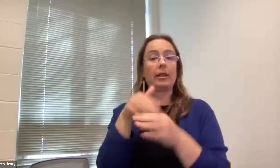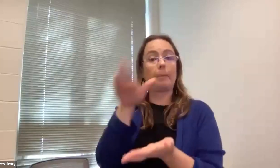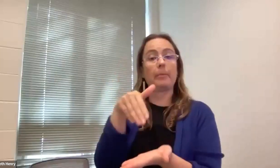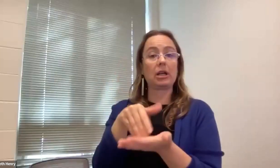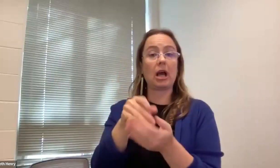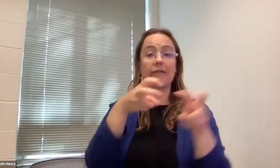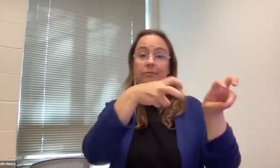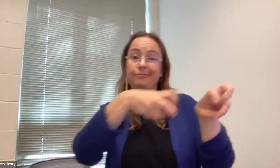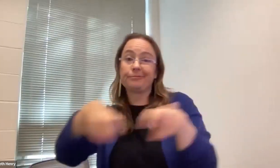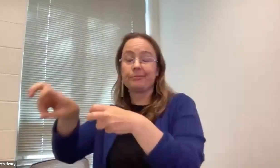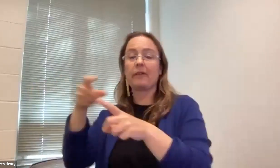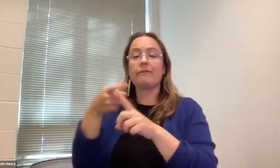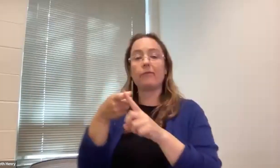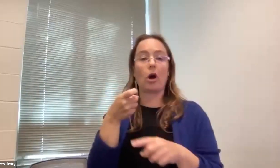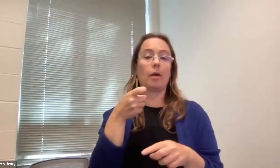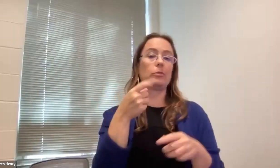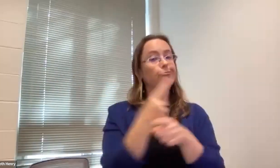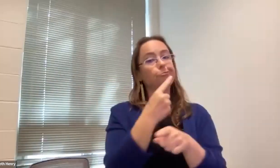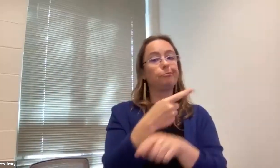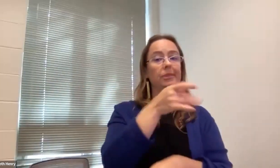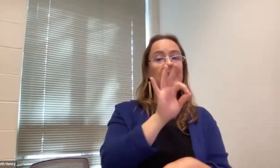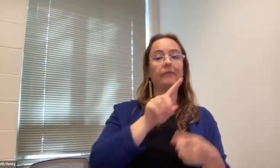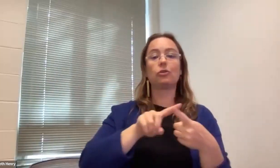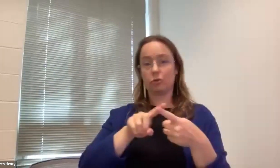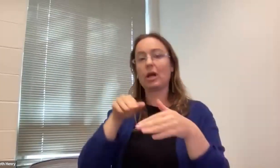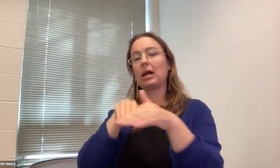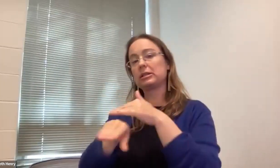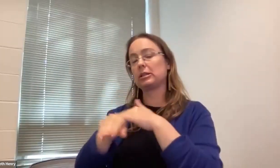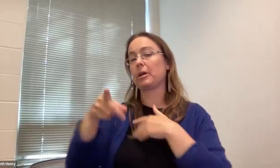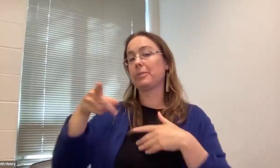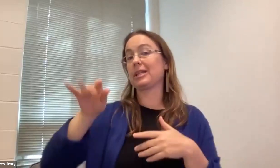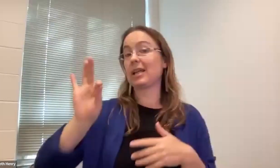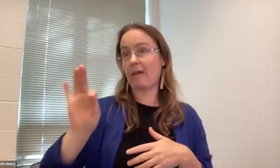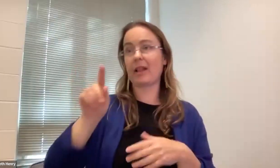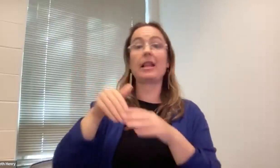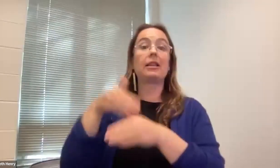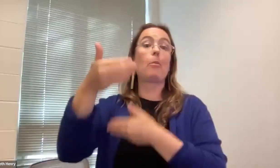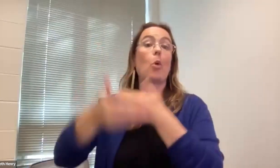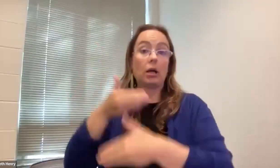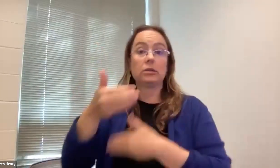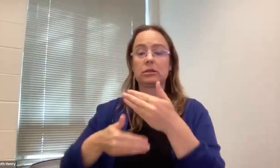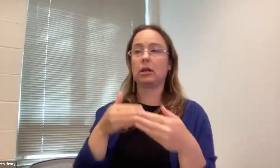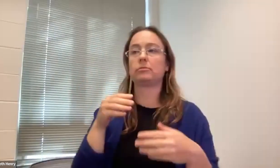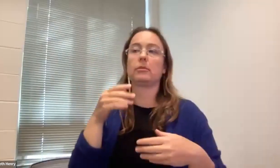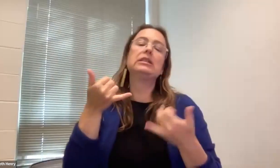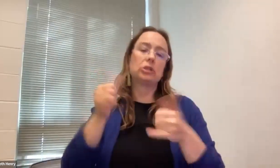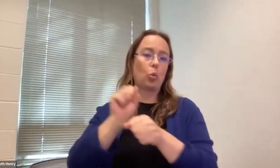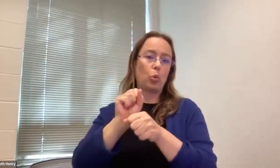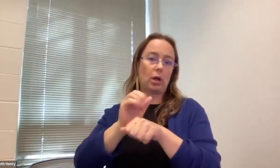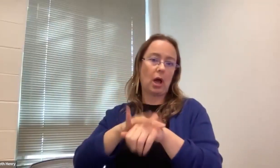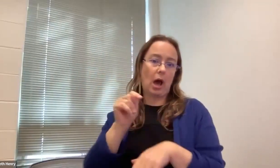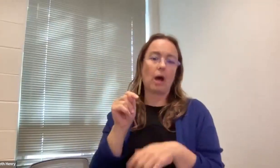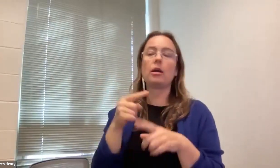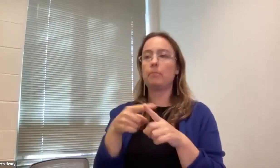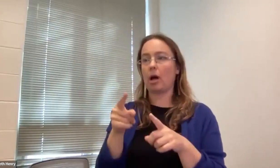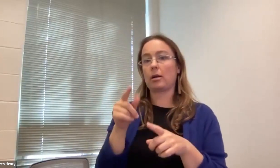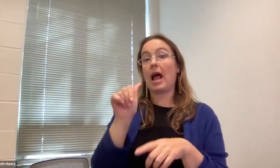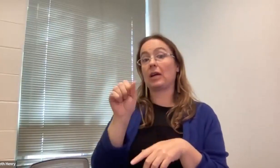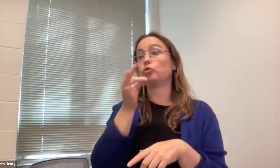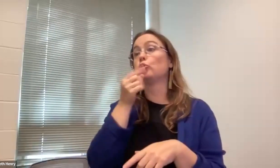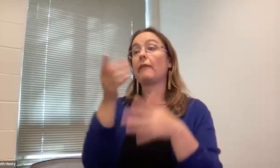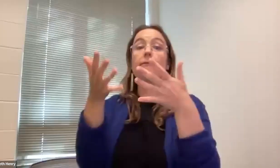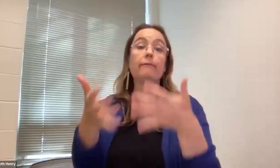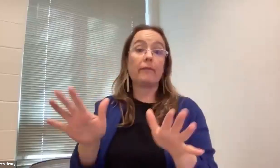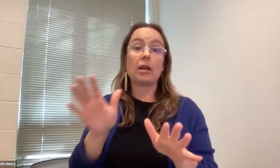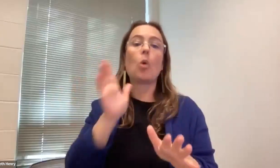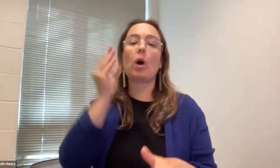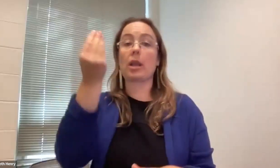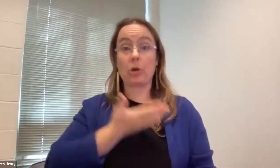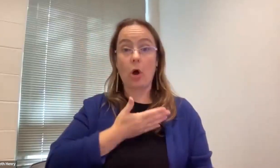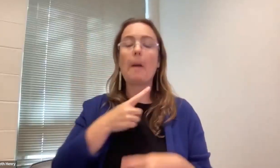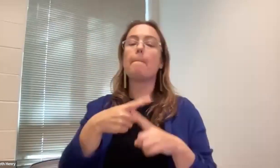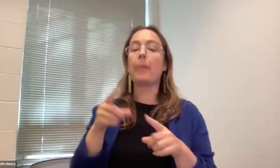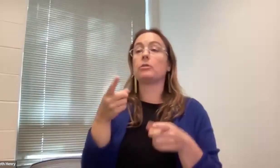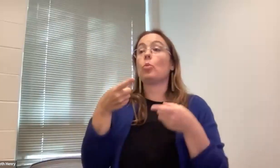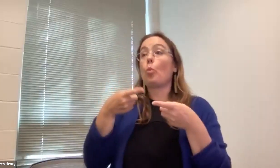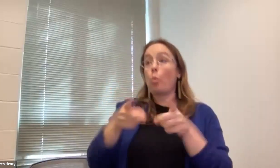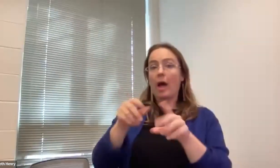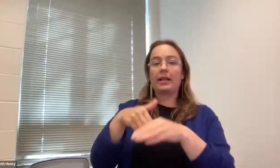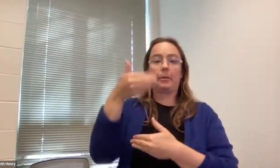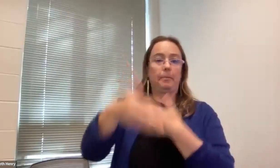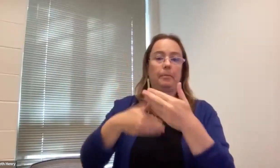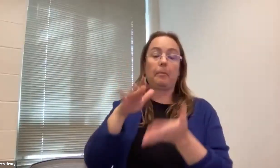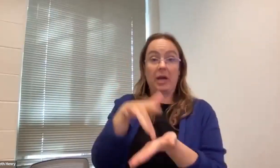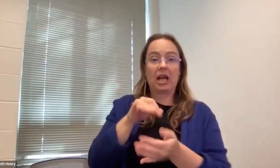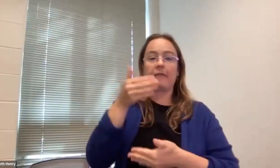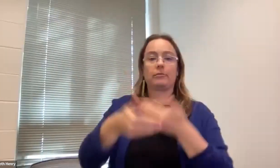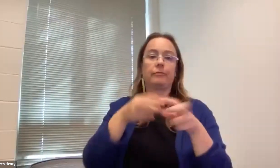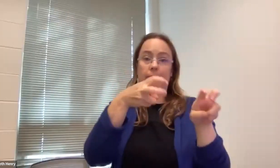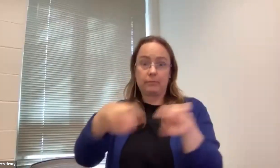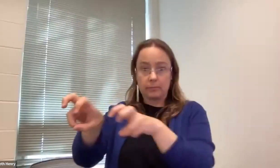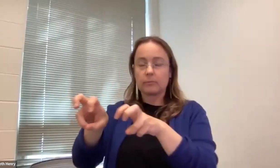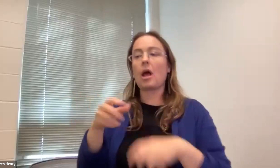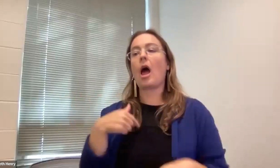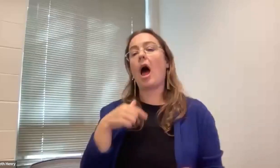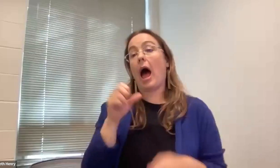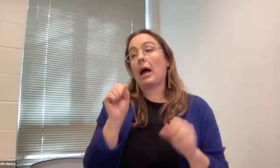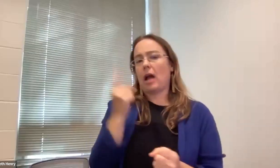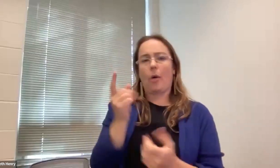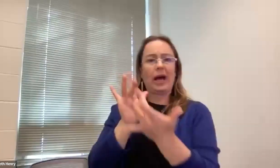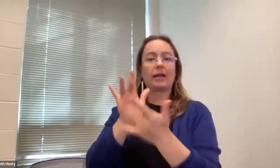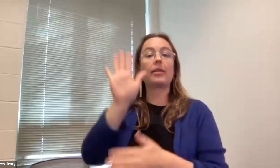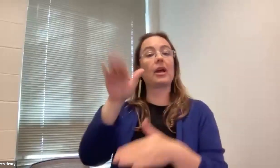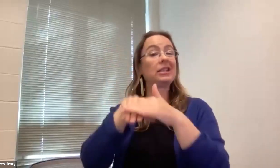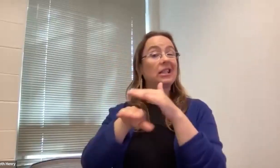Gustavo Navarrete (he/him/él): and they told us that they were in the middle of a transition from a regular pen Pdf. To accessible Pdf. And they were in progress, and they were working on it. However, as soon as they were to finish they were going to let us know that they were accessible, but they said they were in the middle of that process,